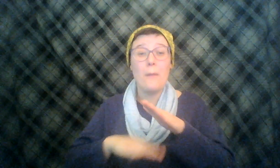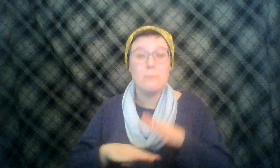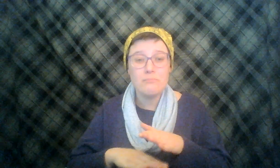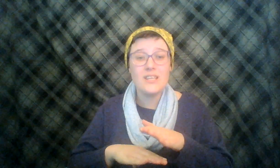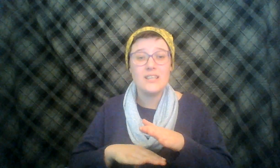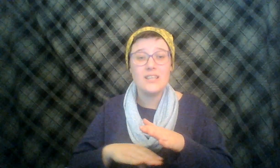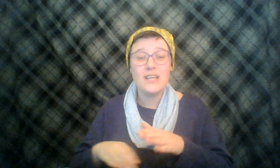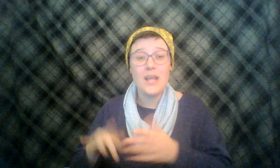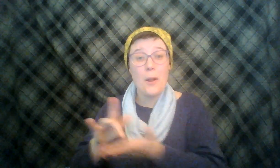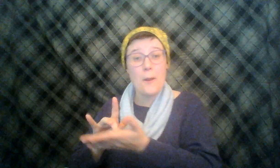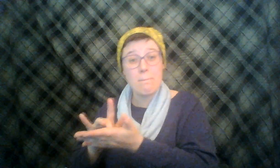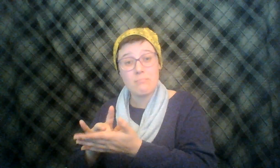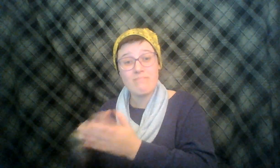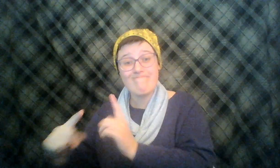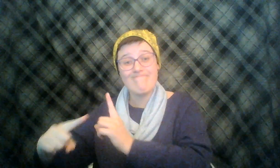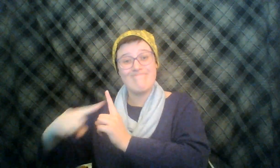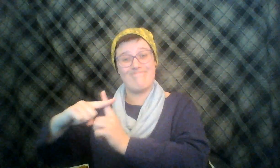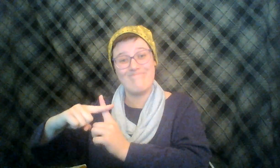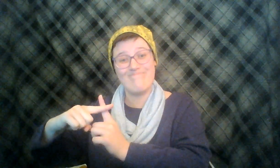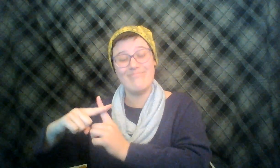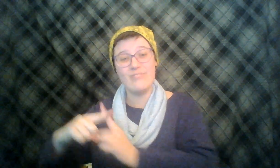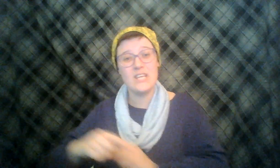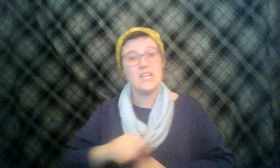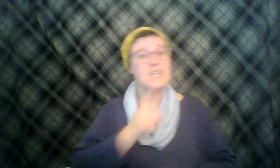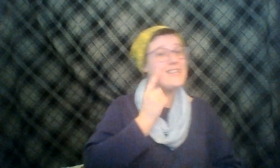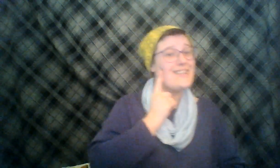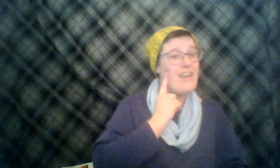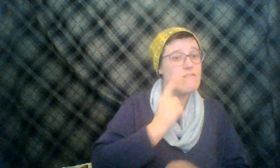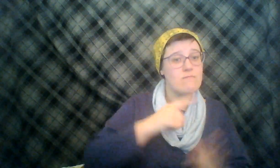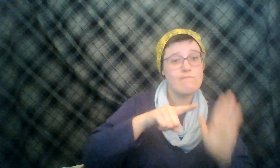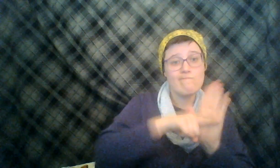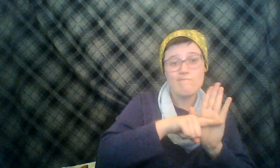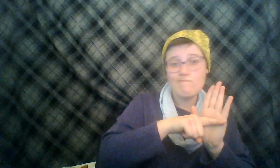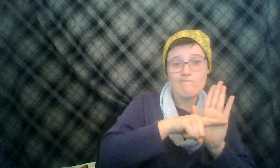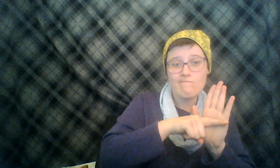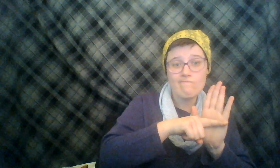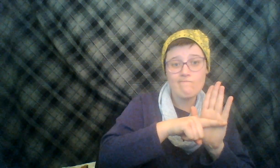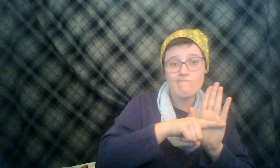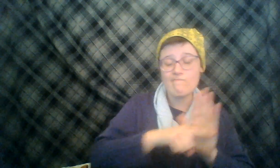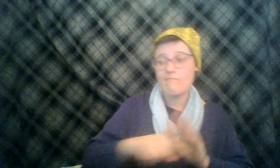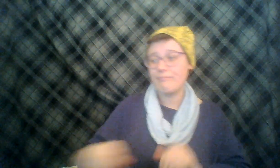Basically, the medical community is positive, and the D/HH community is negative.